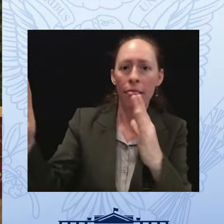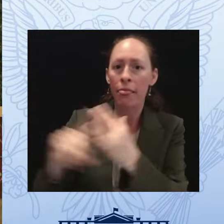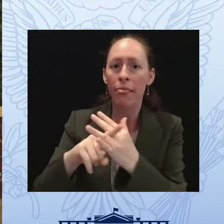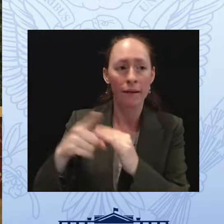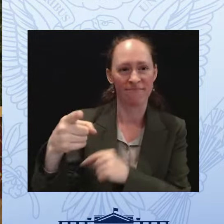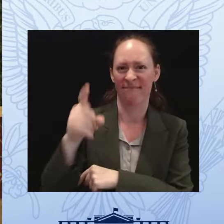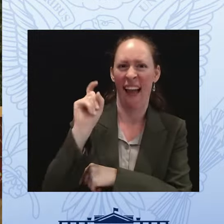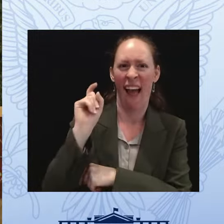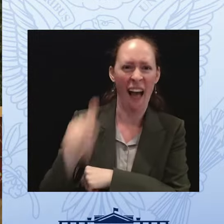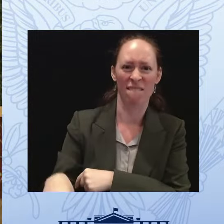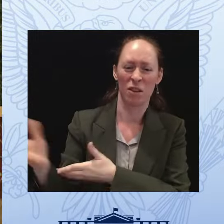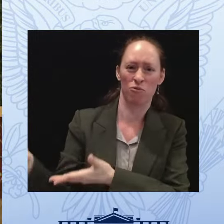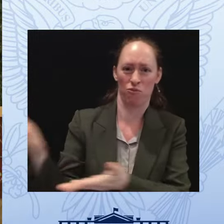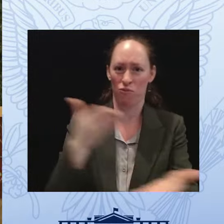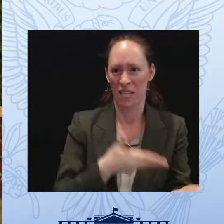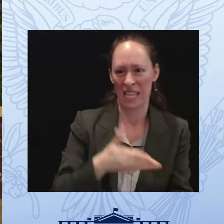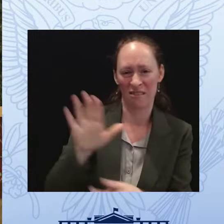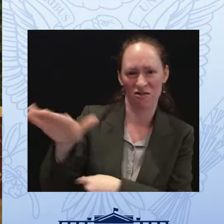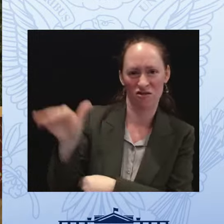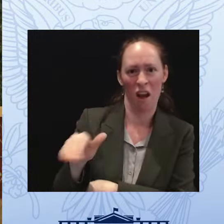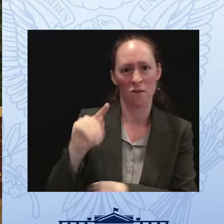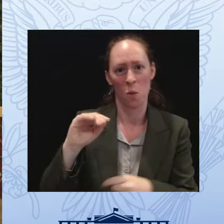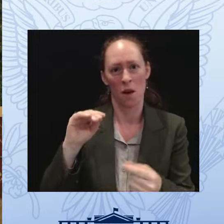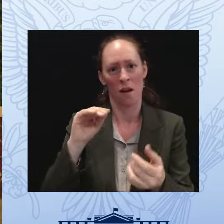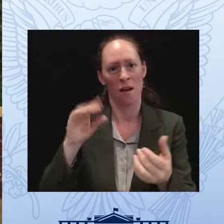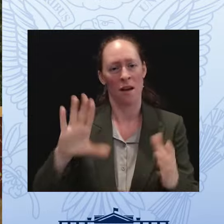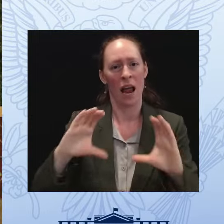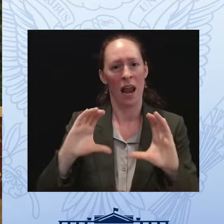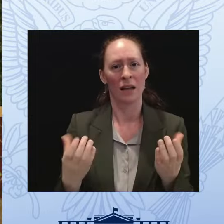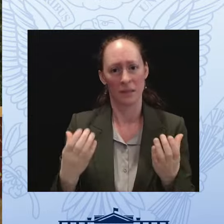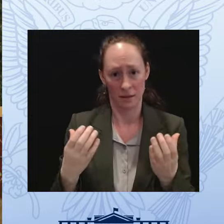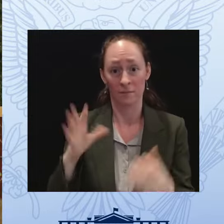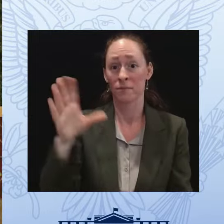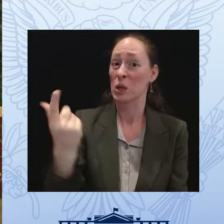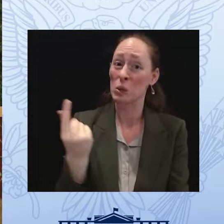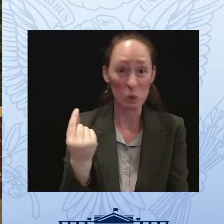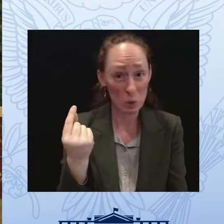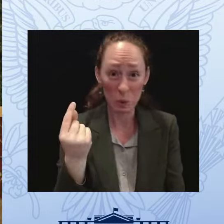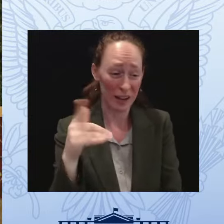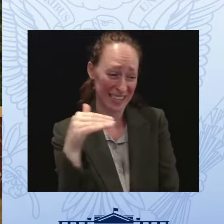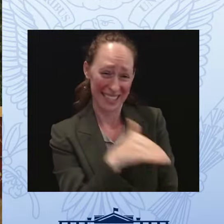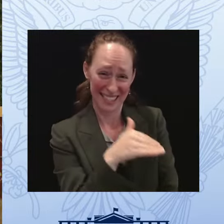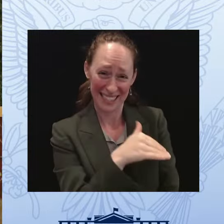and some paper in the corner of the room. And I tried to give her a smile, you know,